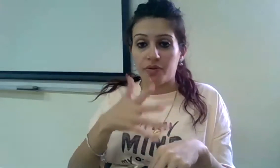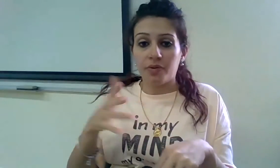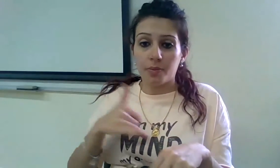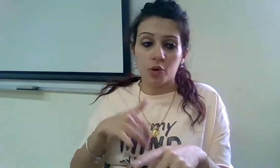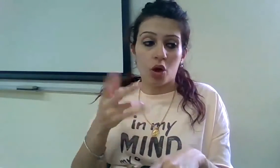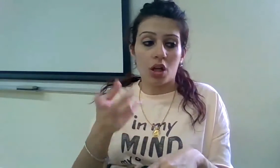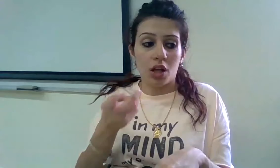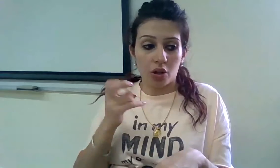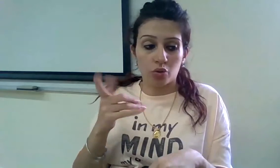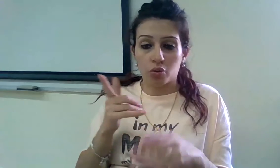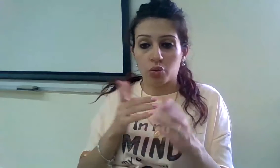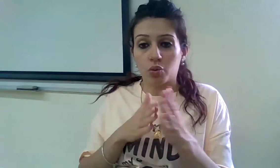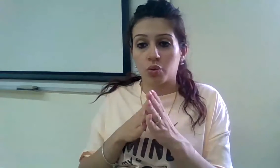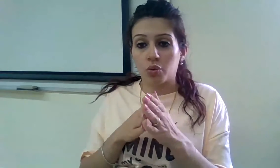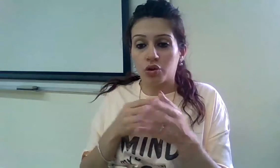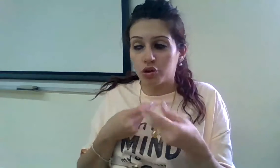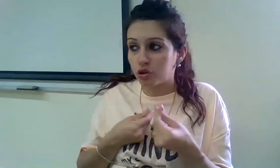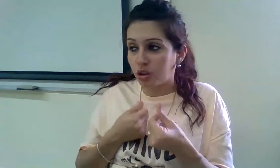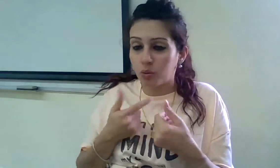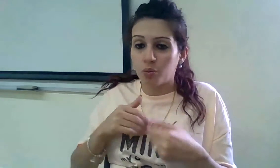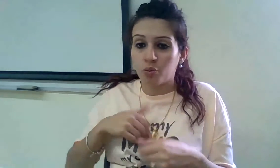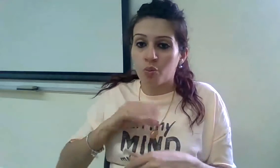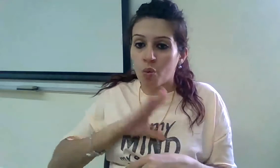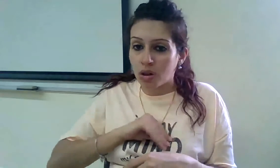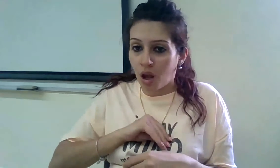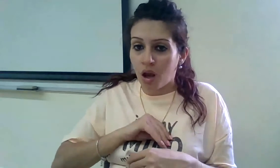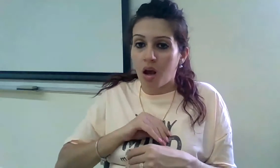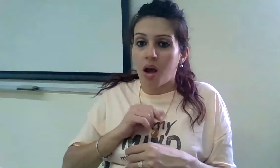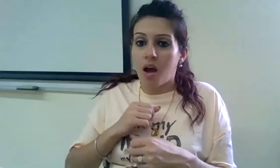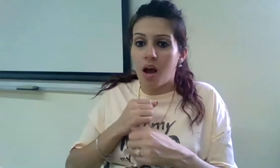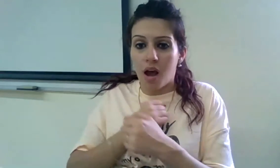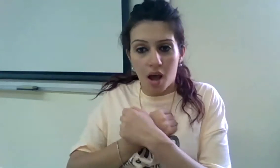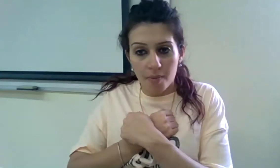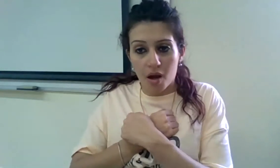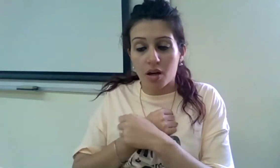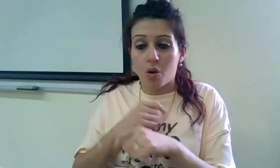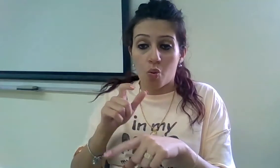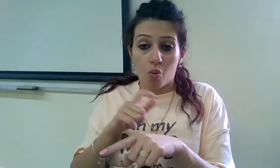So I think I'm not sure if Eszter you replied to this